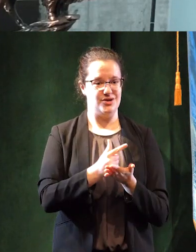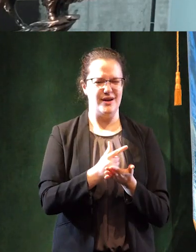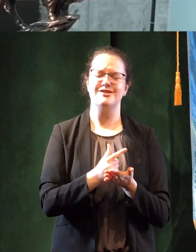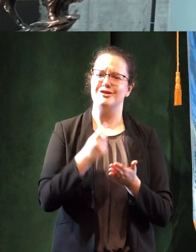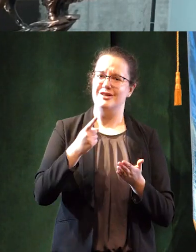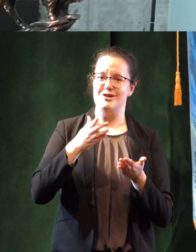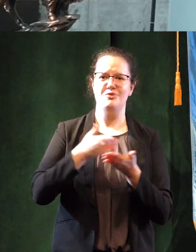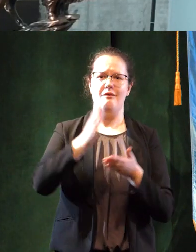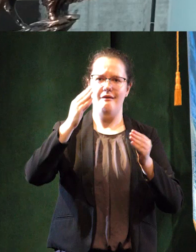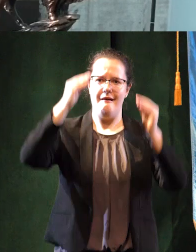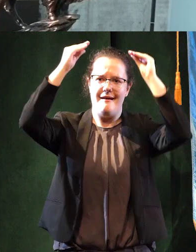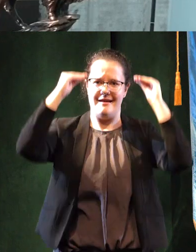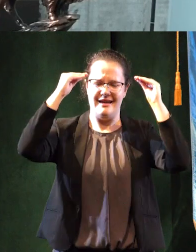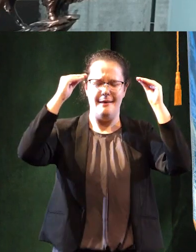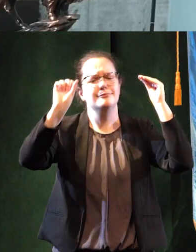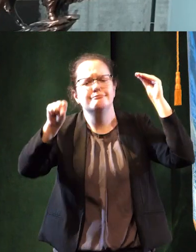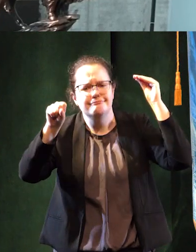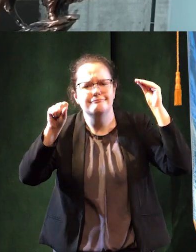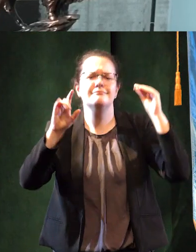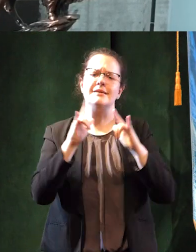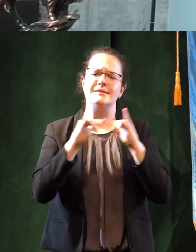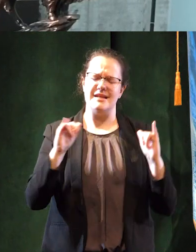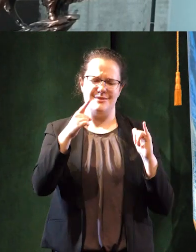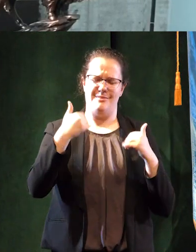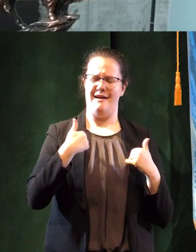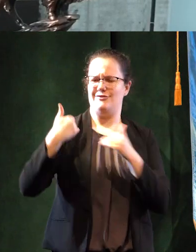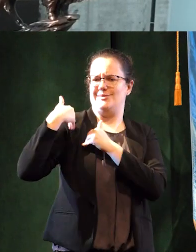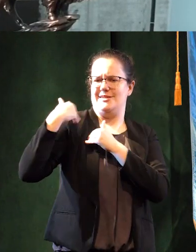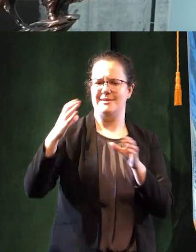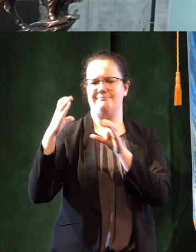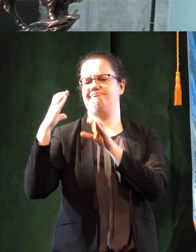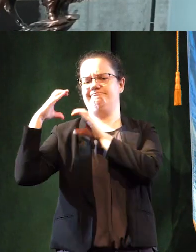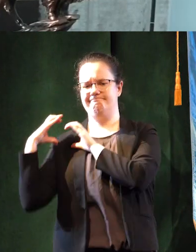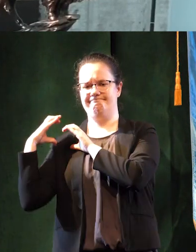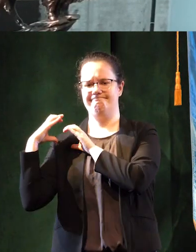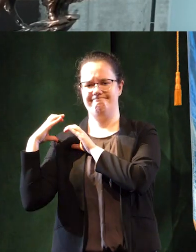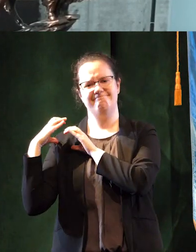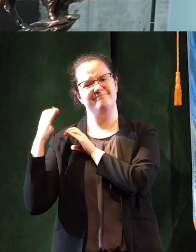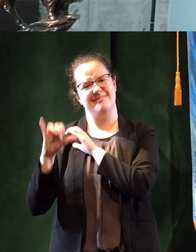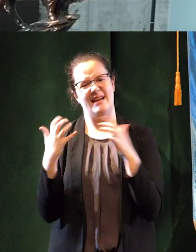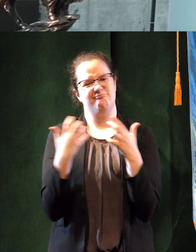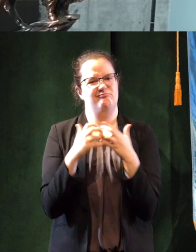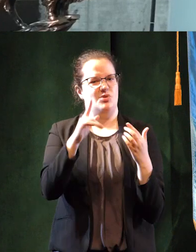tassel on your head you have earned the right to wear the mantle of responsibility on your shoulder that comes with what you've